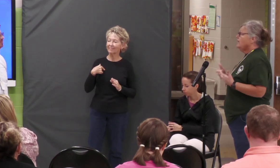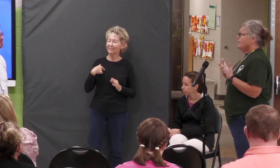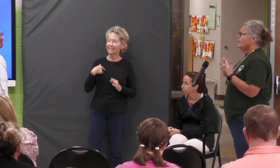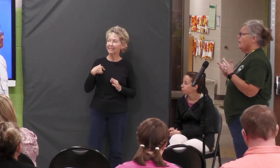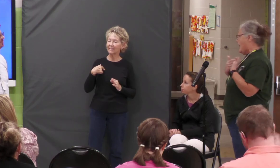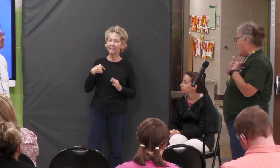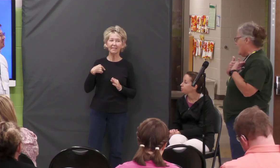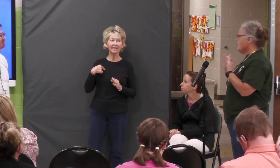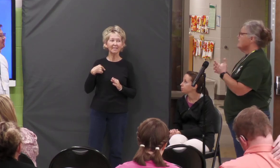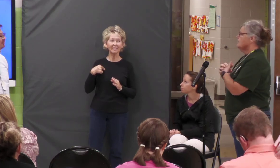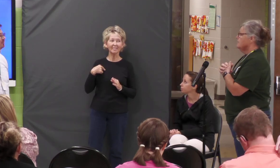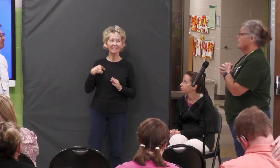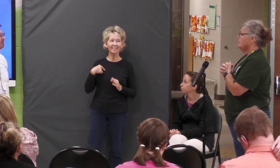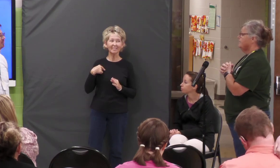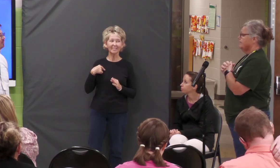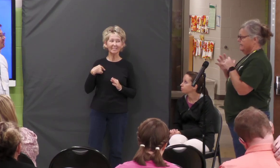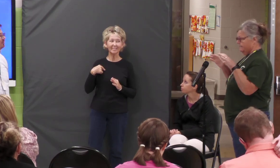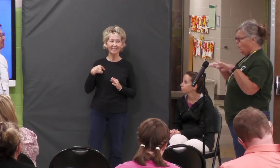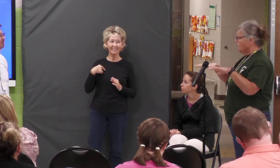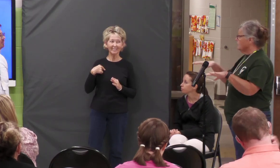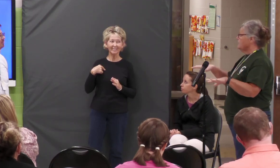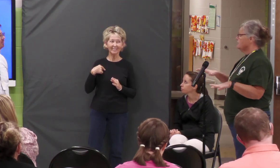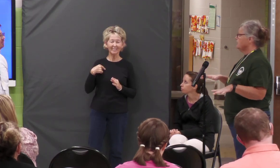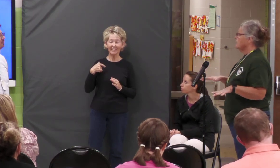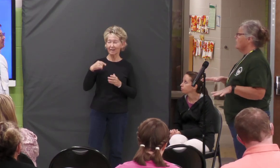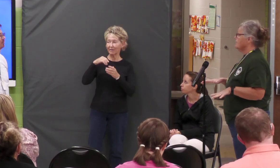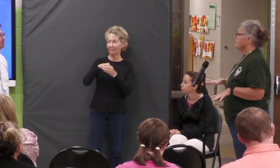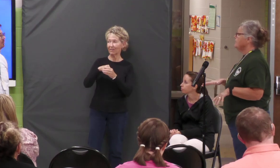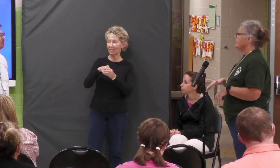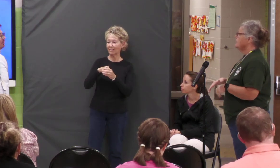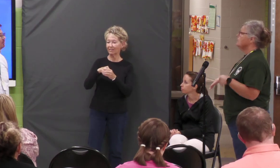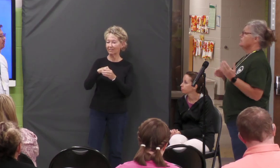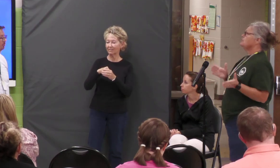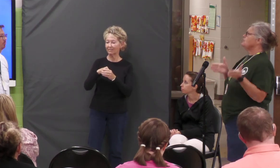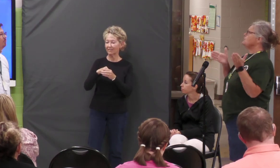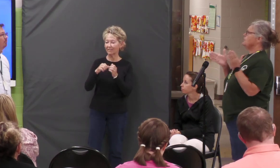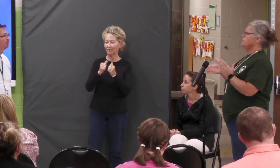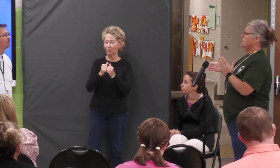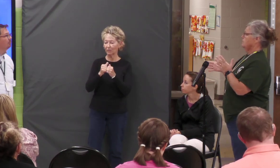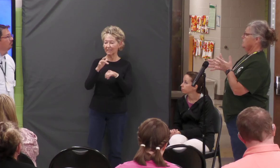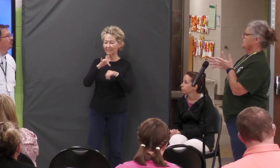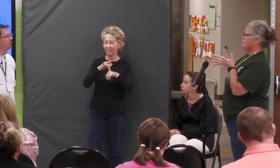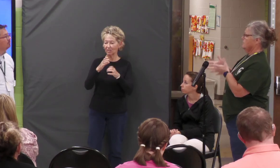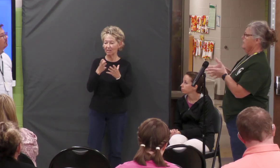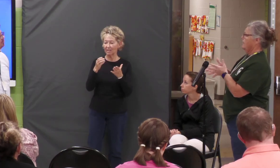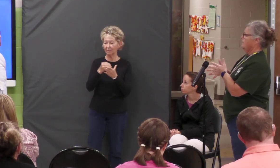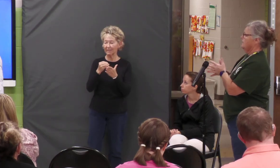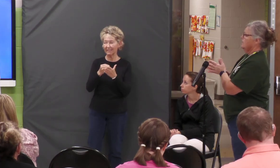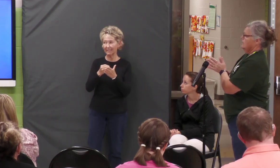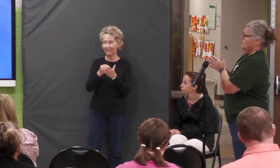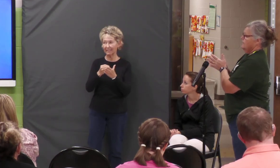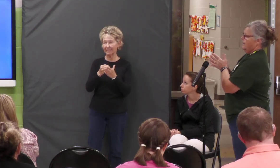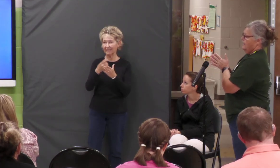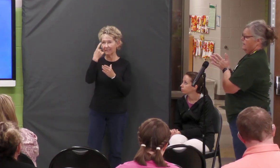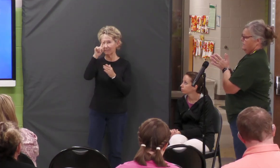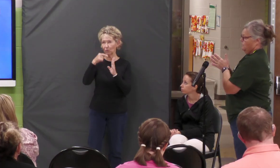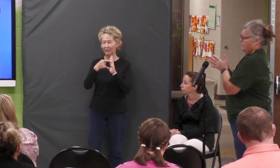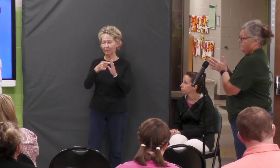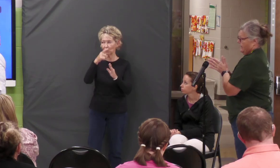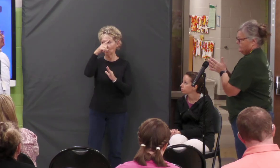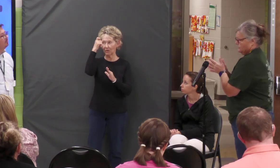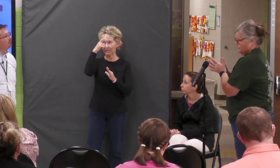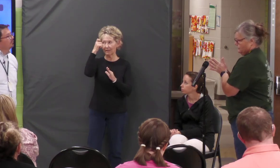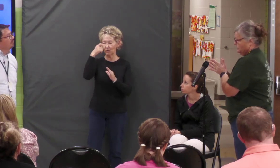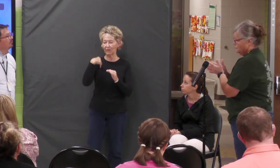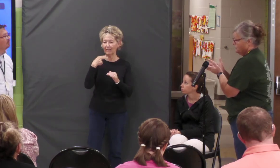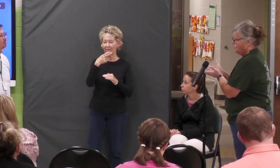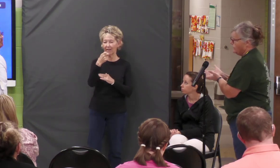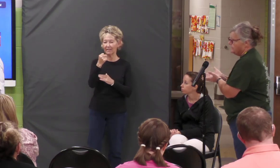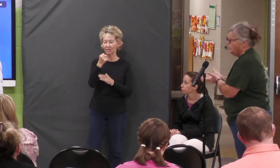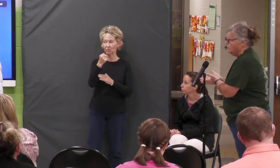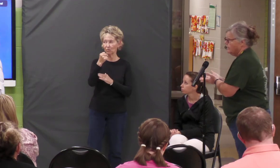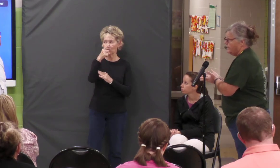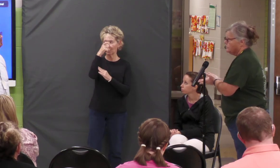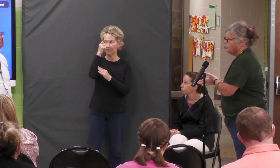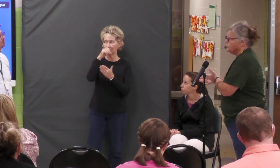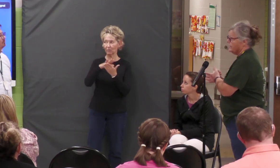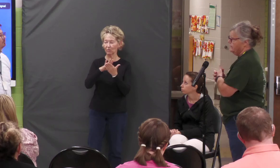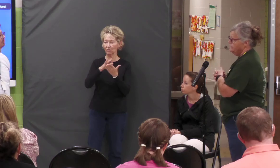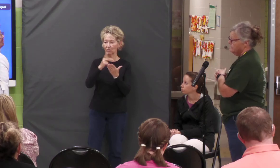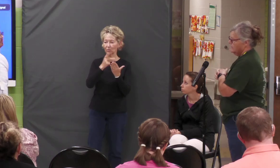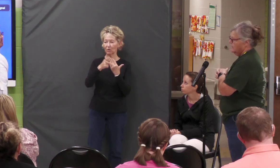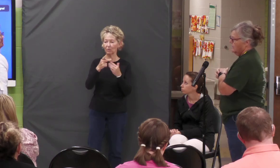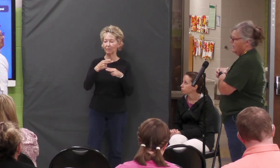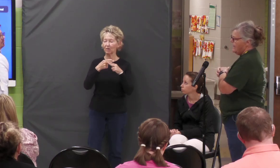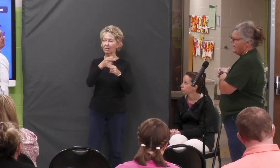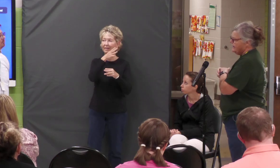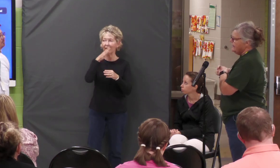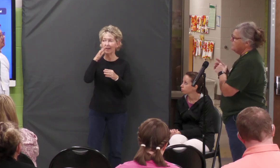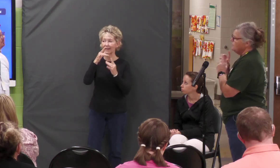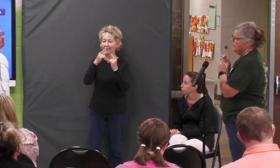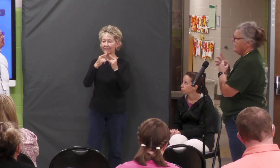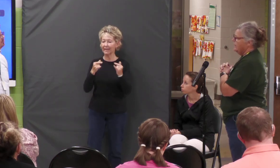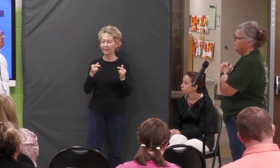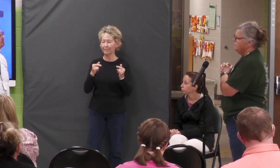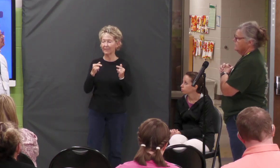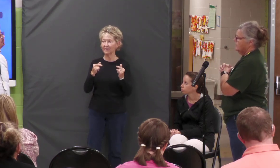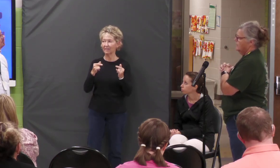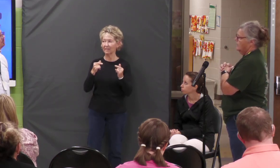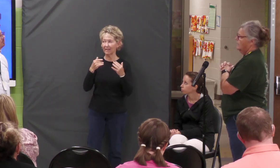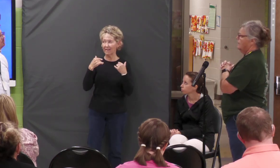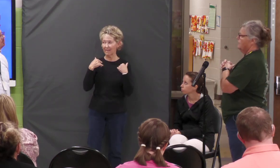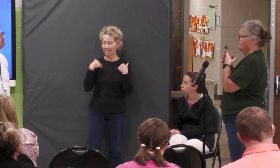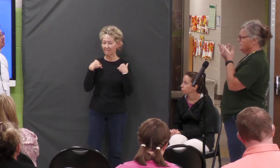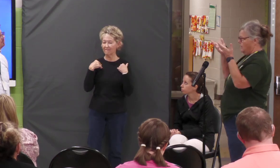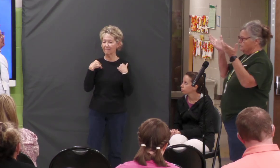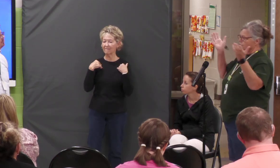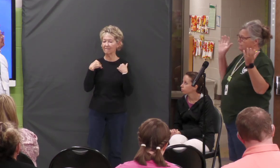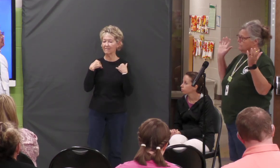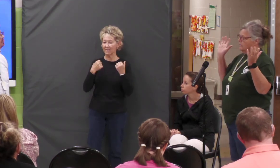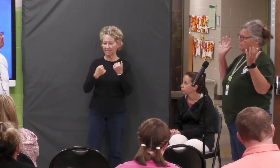we are touching a lot of money let's just jump to summer school called agriculture camp, ag camp we have have sponsors